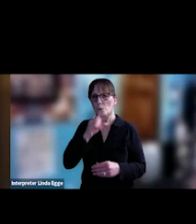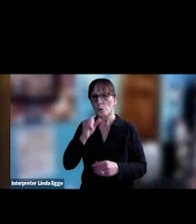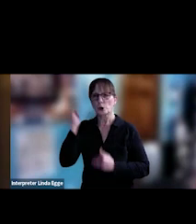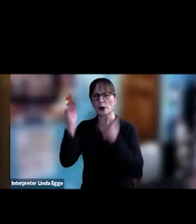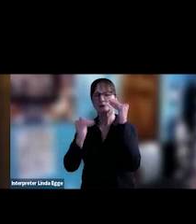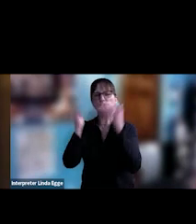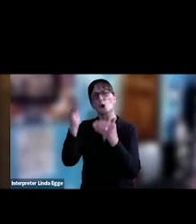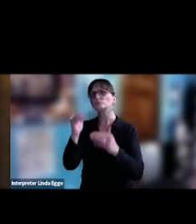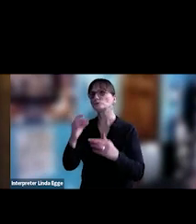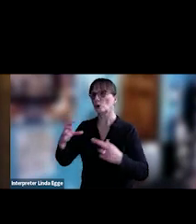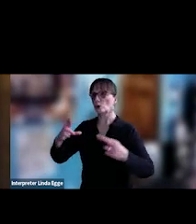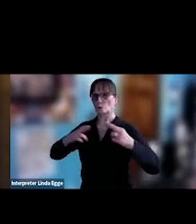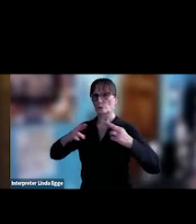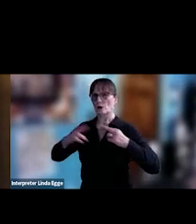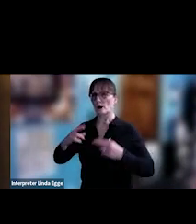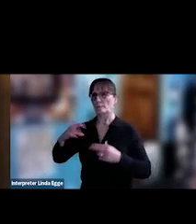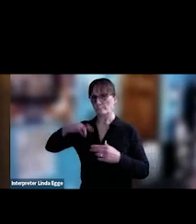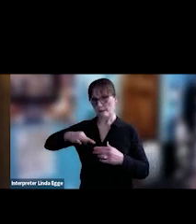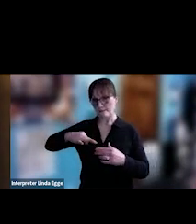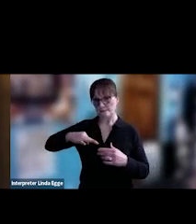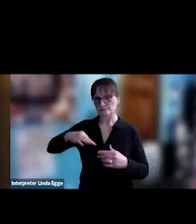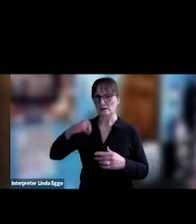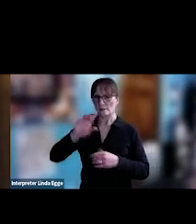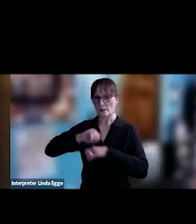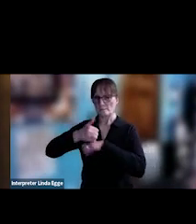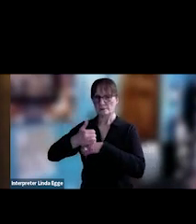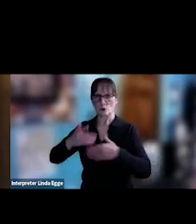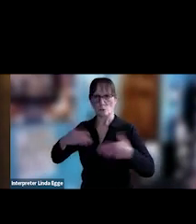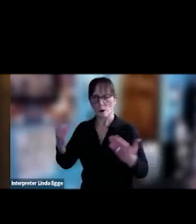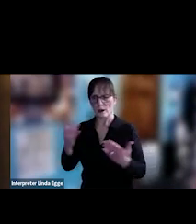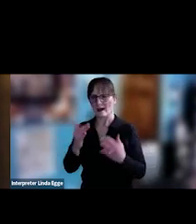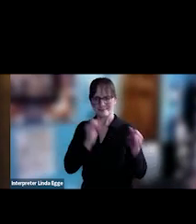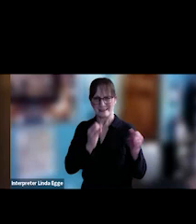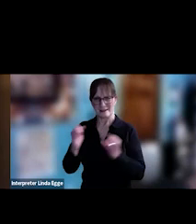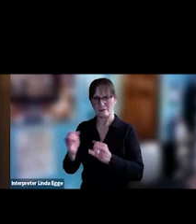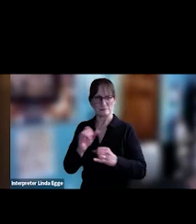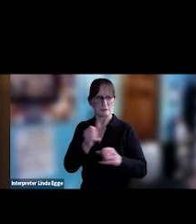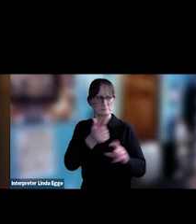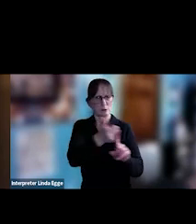Retirement benefits are based on the individual's own work record,